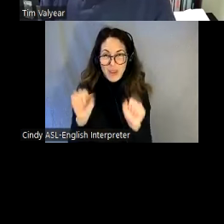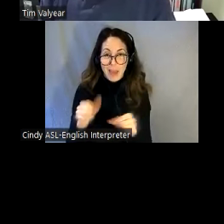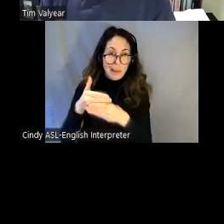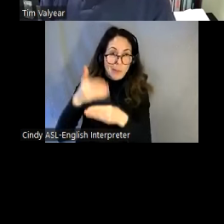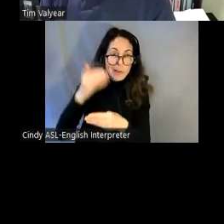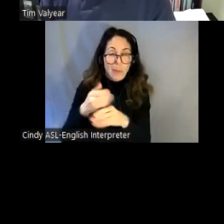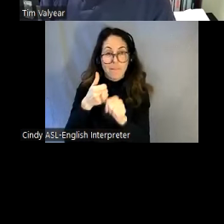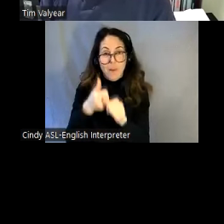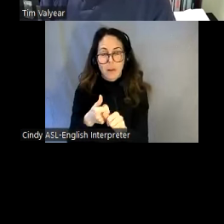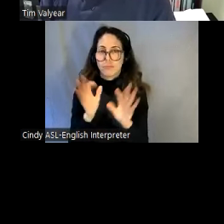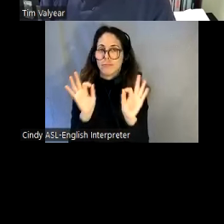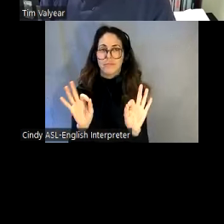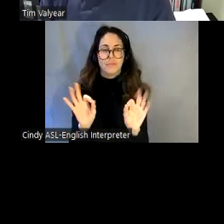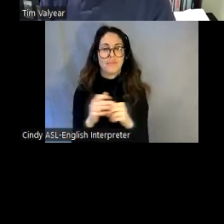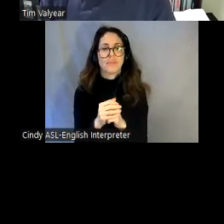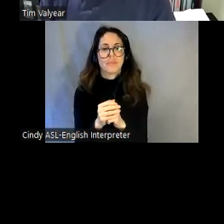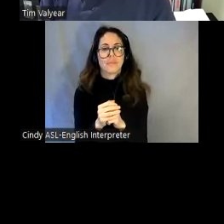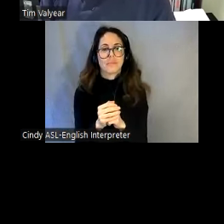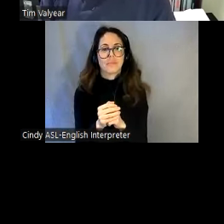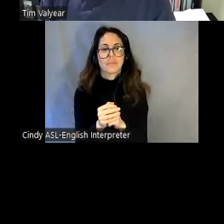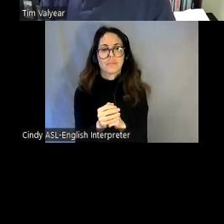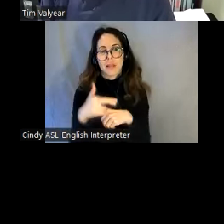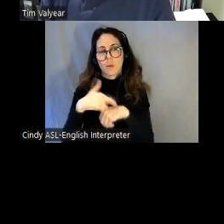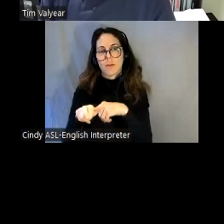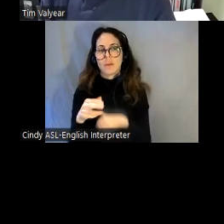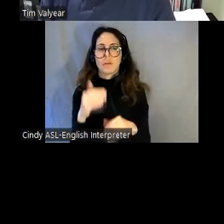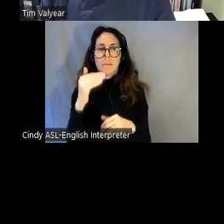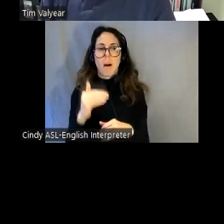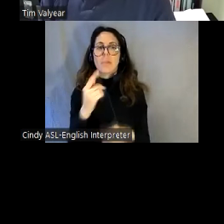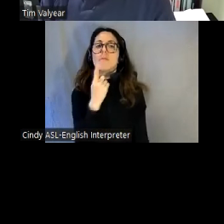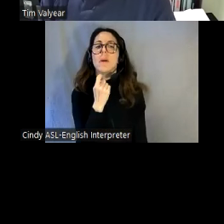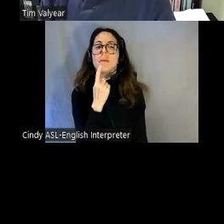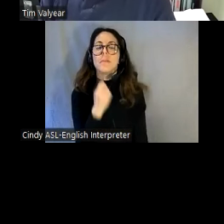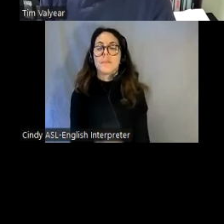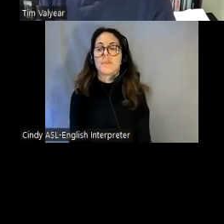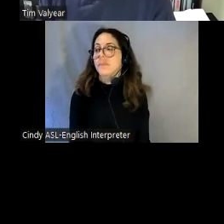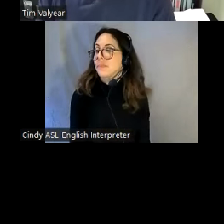times in an hour or every ten minutes. If you can manage that, that's awesome. And the reference there is on the